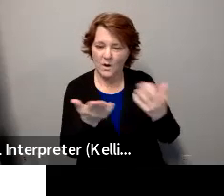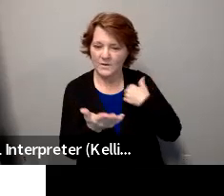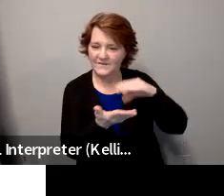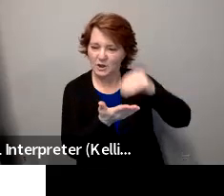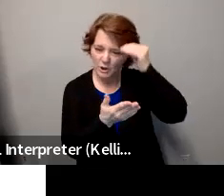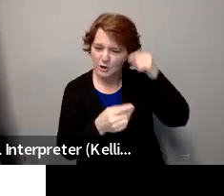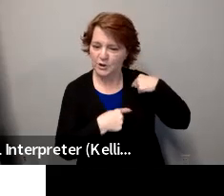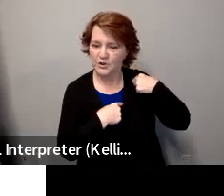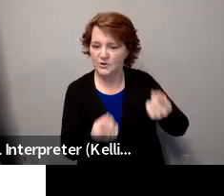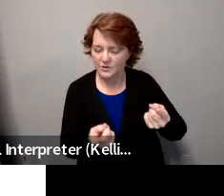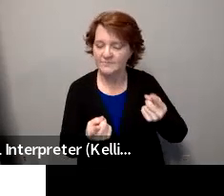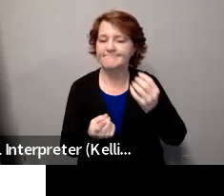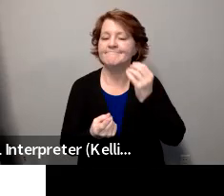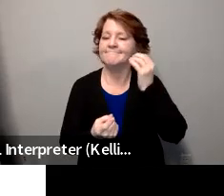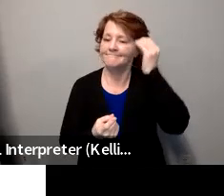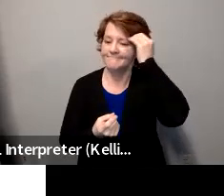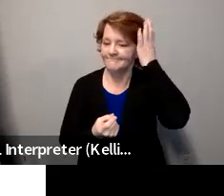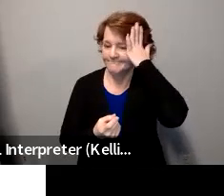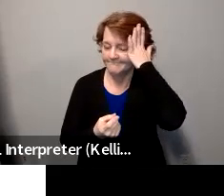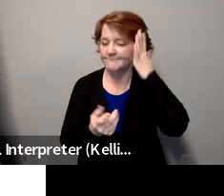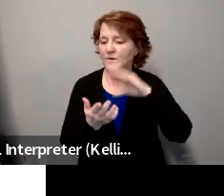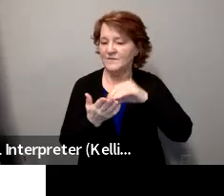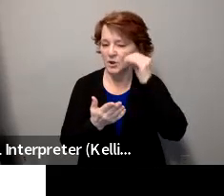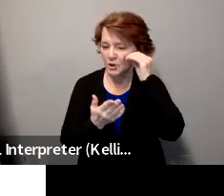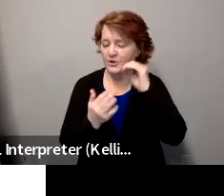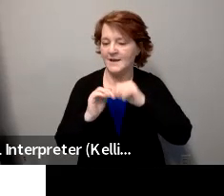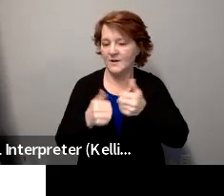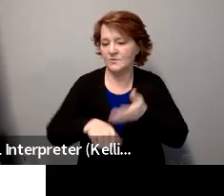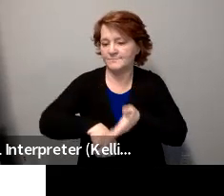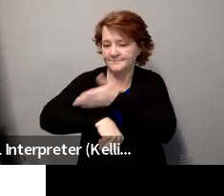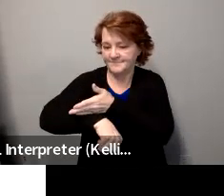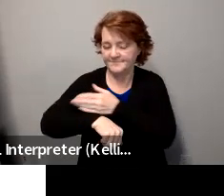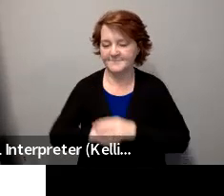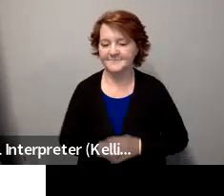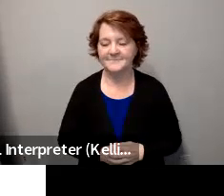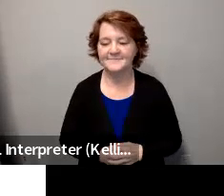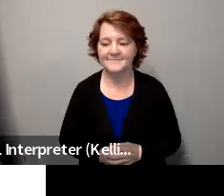procedures, training and exercises. June's work focuses on consistently and